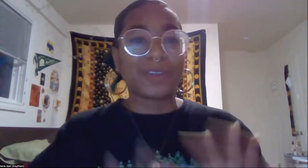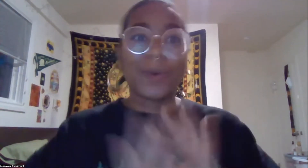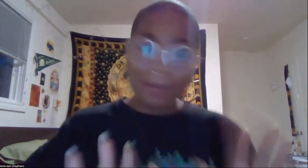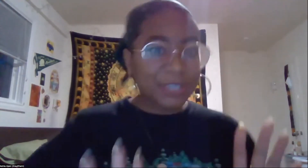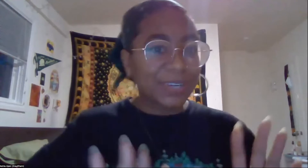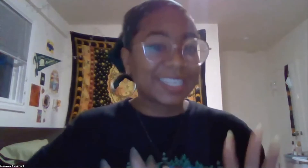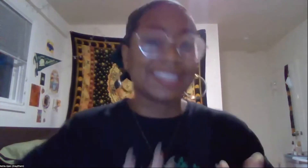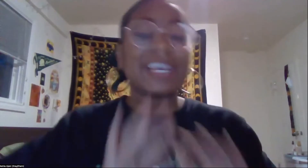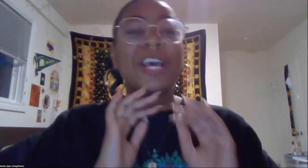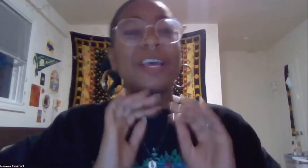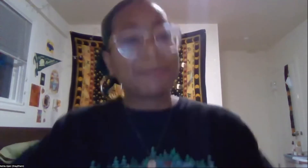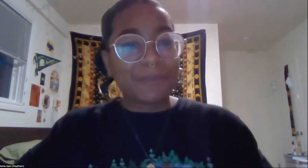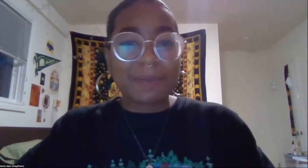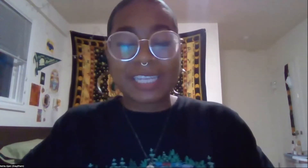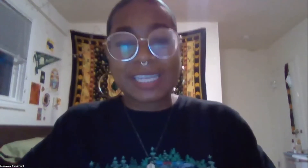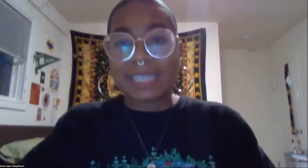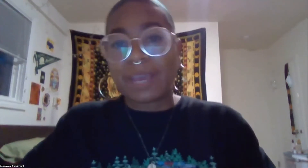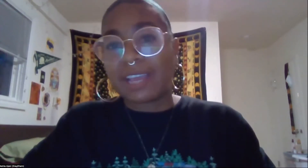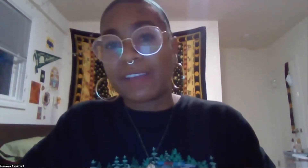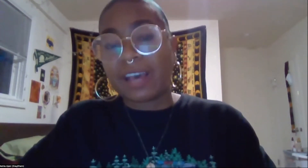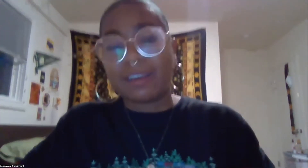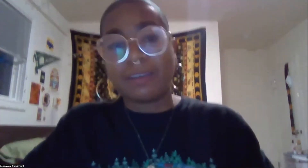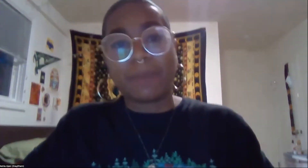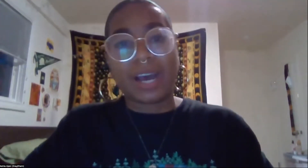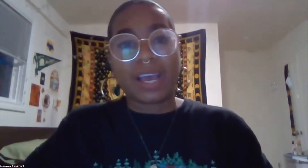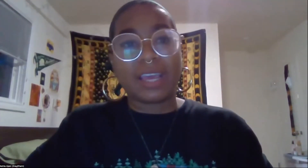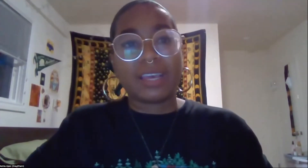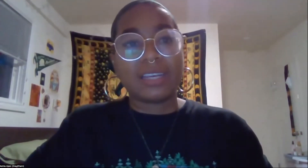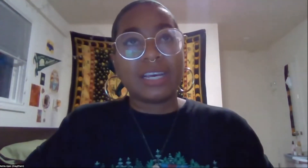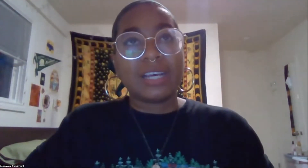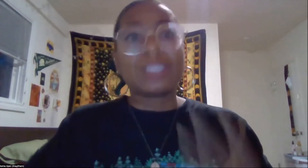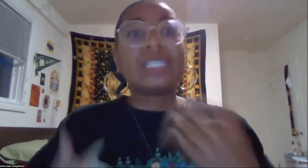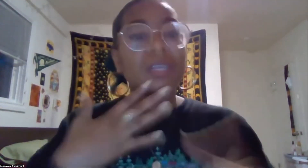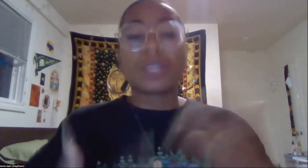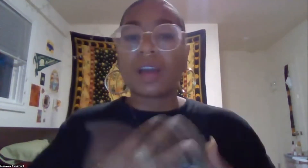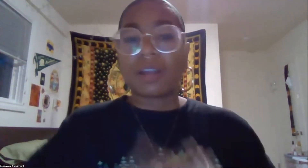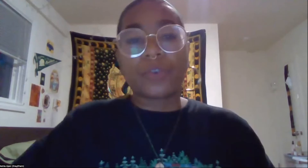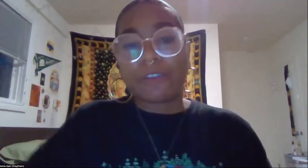the horrible choices that my family has had to make. I was dealing with a lot of grief,